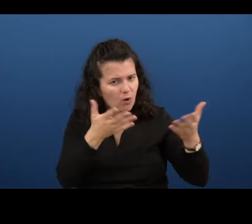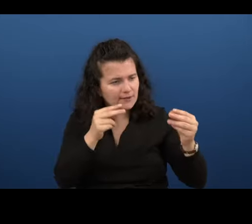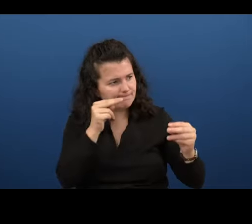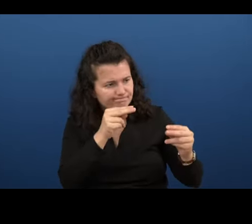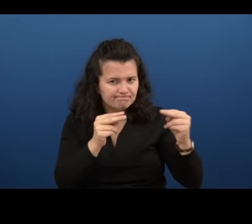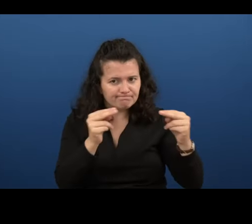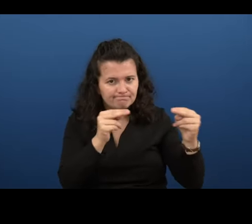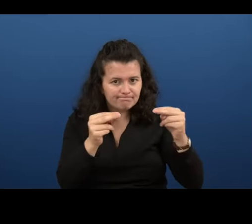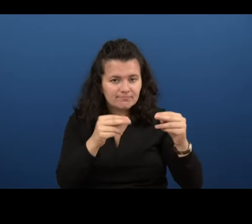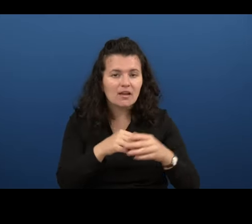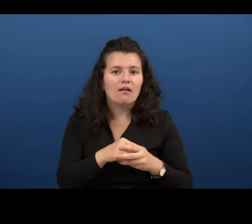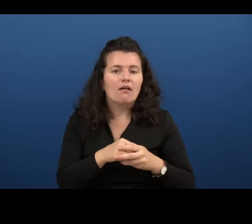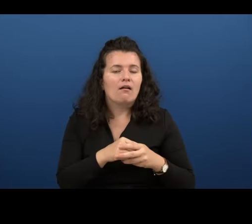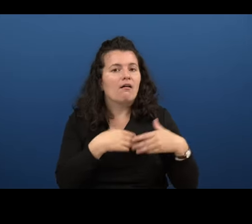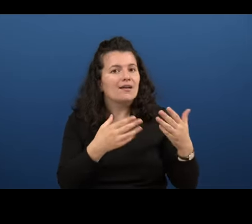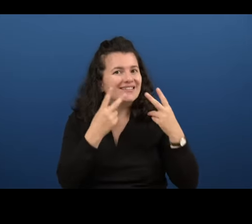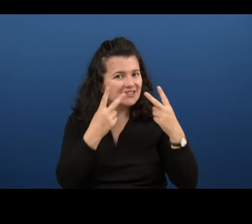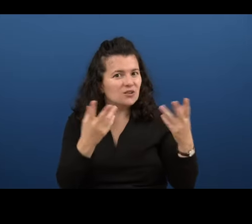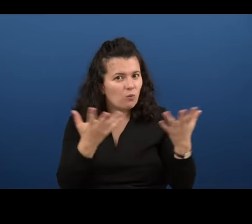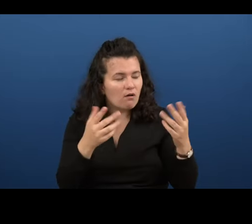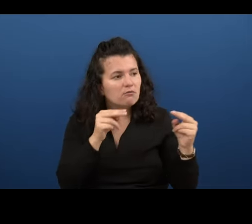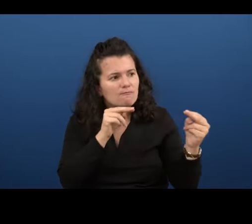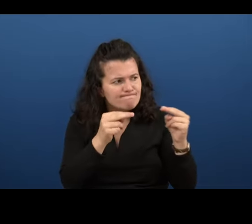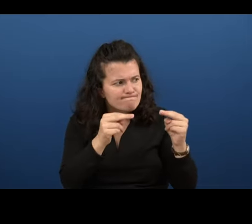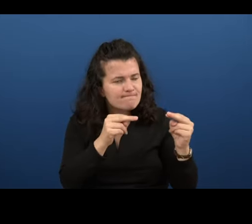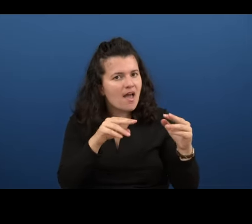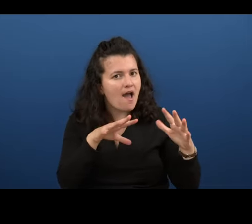journey 12:03:43 to creating truly diverse and inclusive